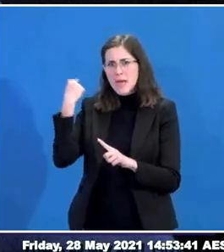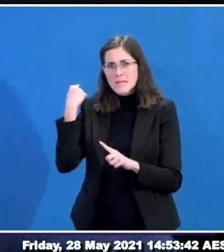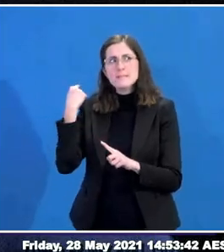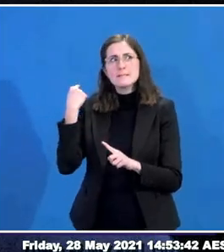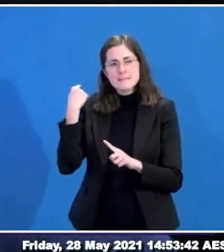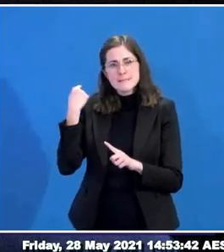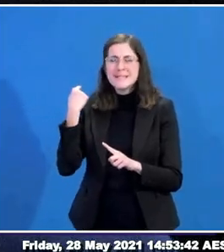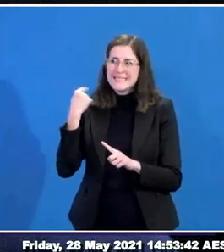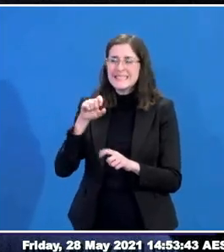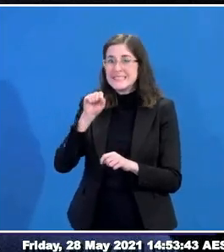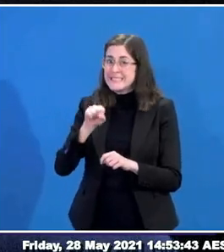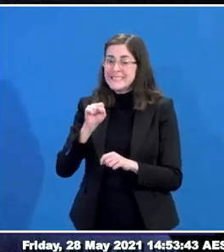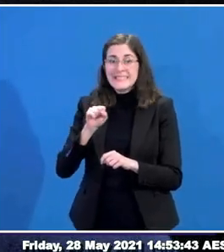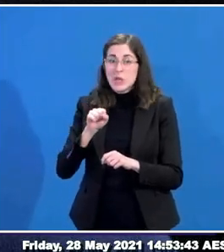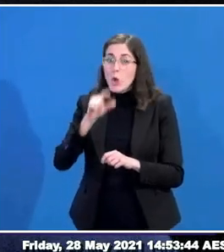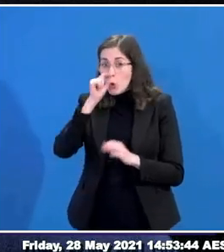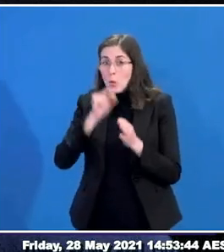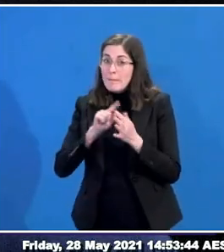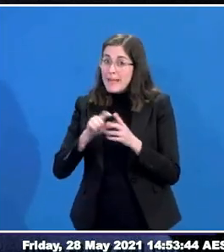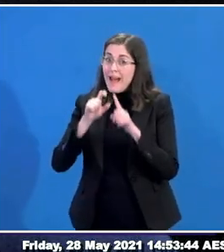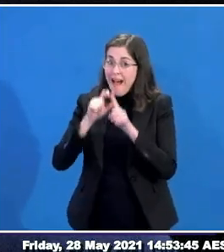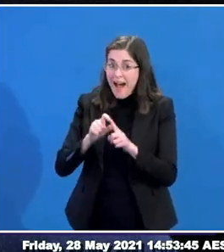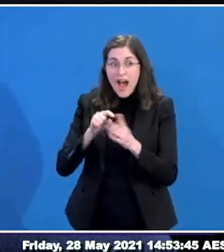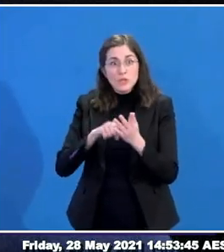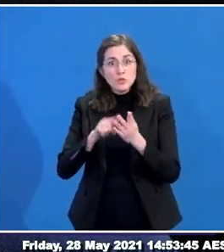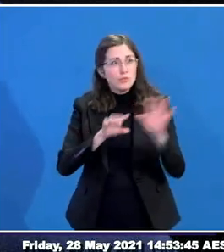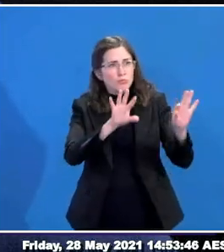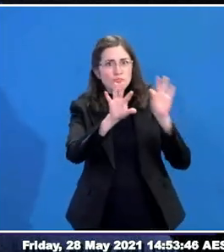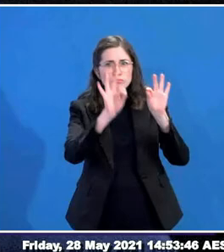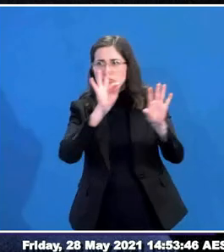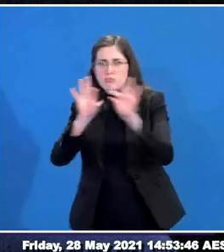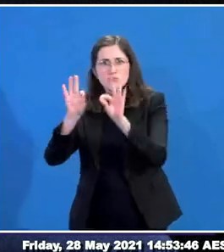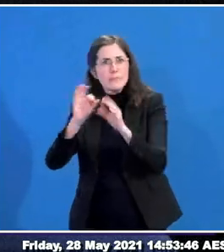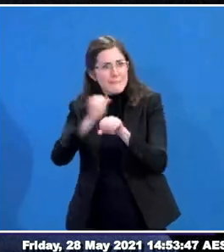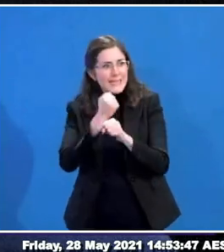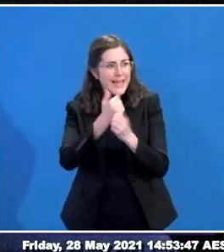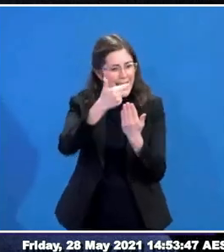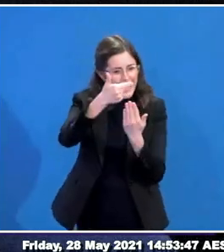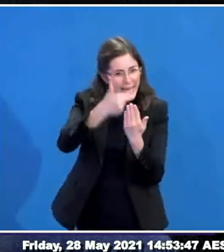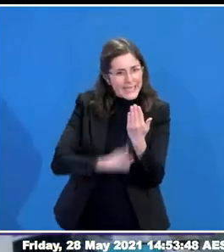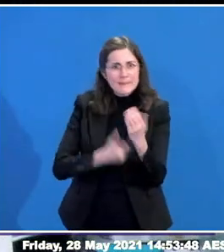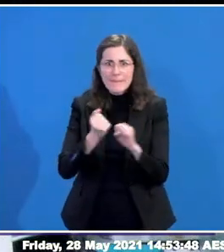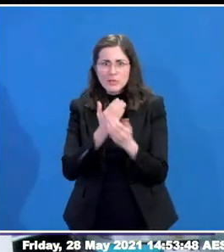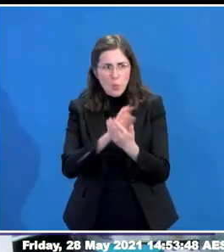without their challenges as well, in terms of maintaining quality, et cetera. Certainly. Ms Bennett.